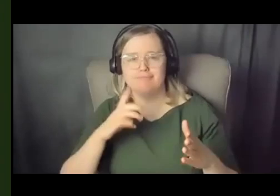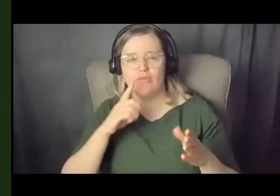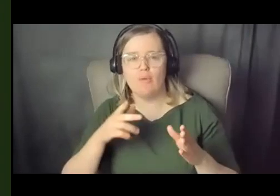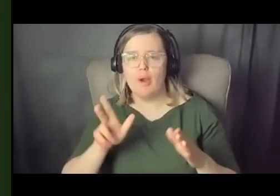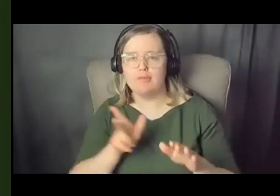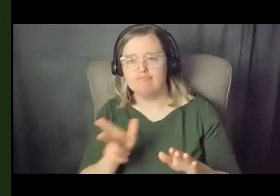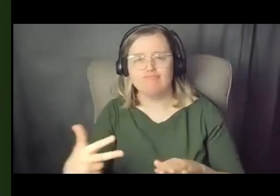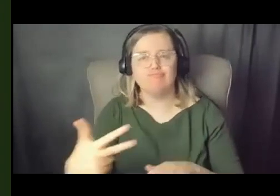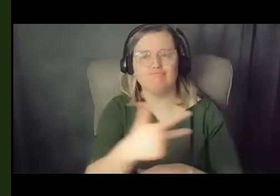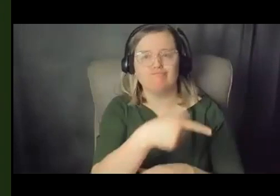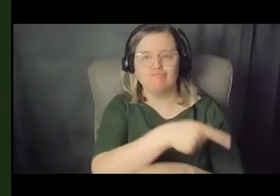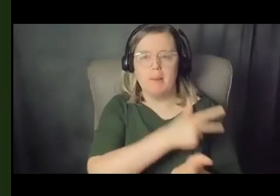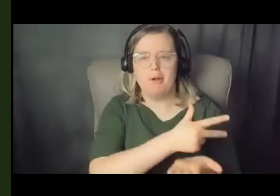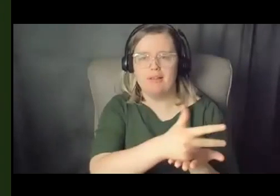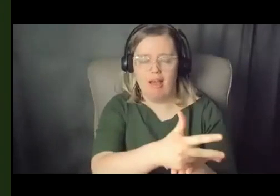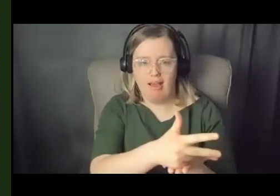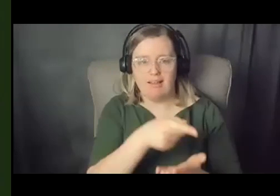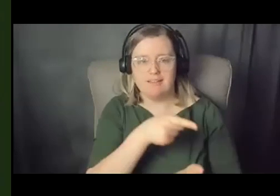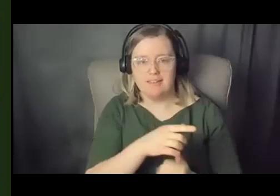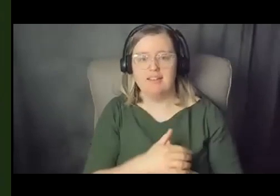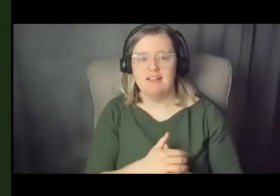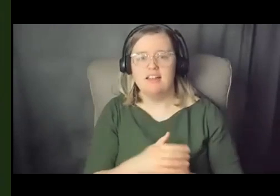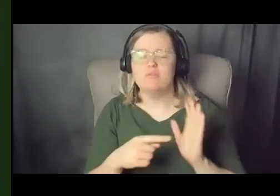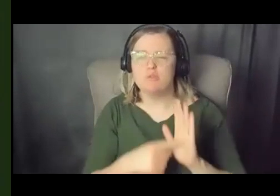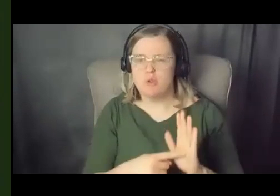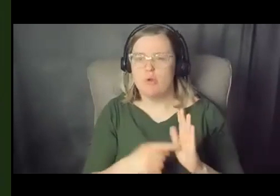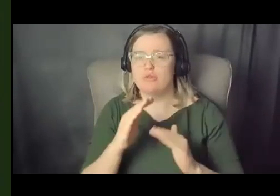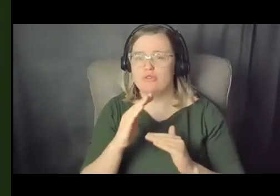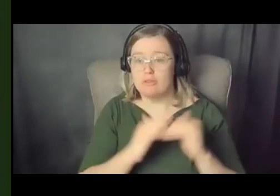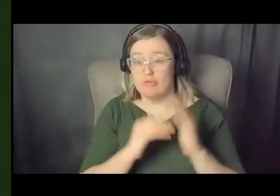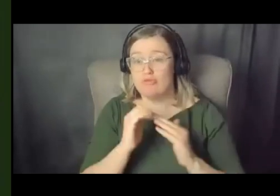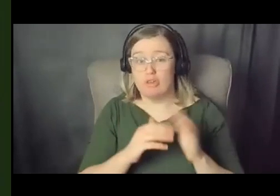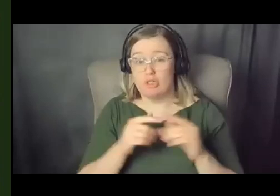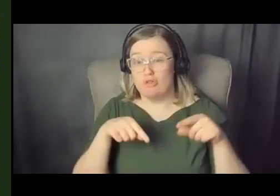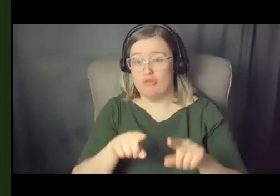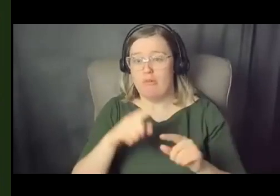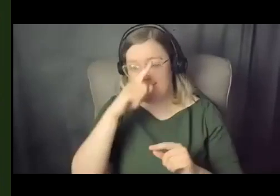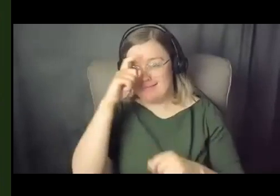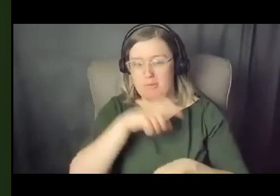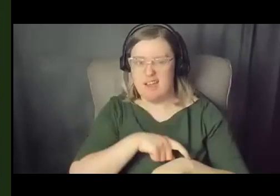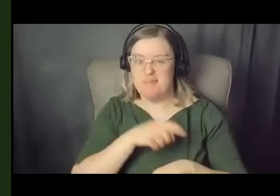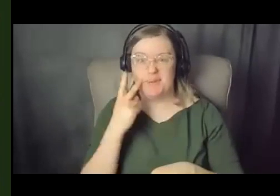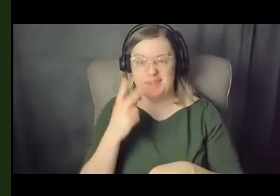And this shows some construction we did for a utility marking in the summer, so the traffic is quite heavy and you can see it